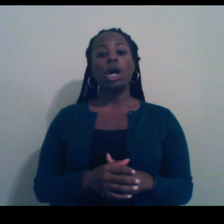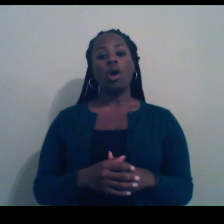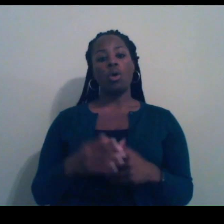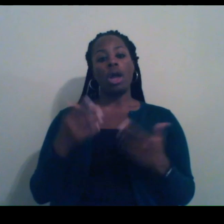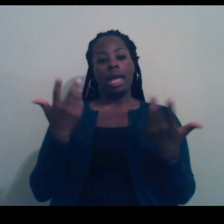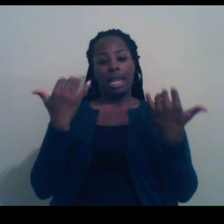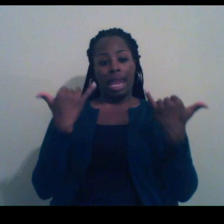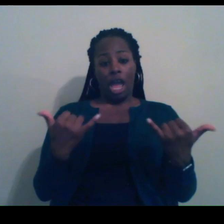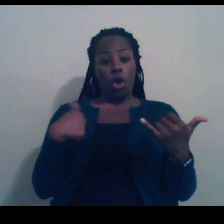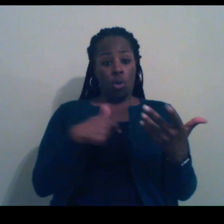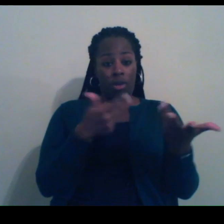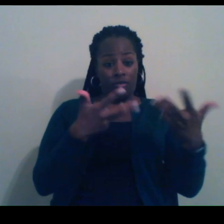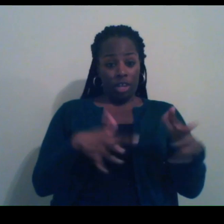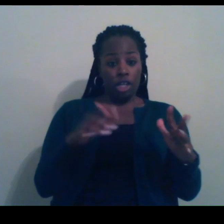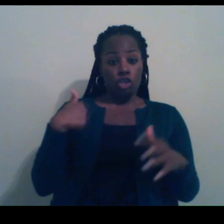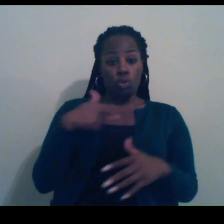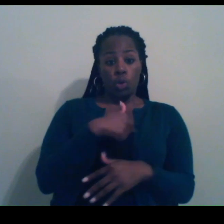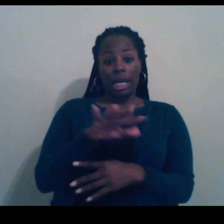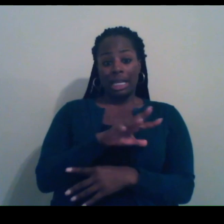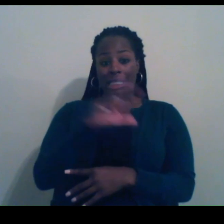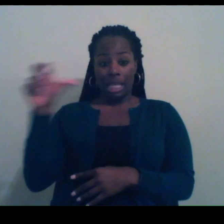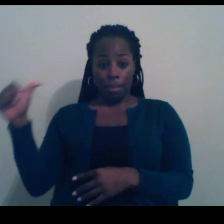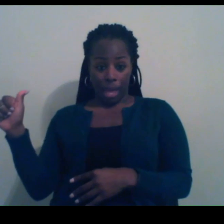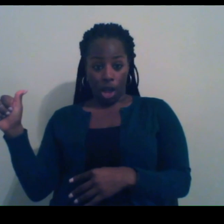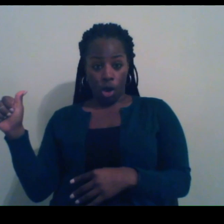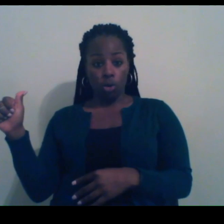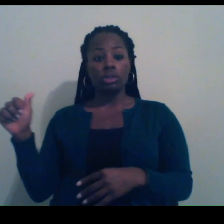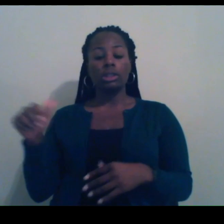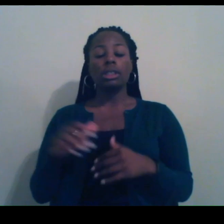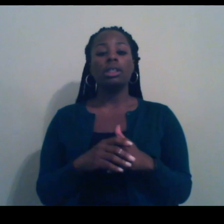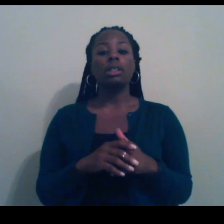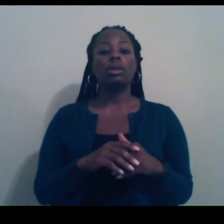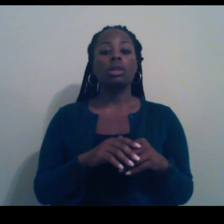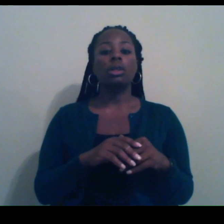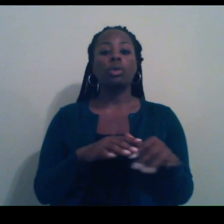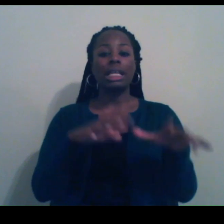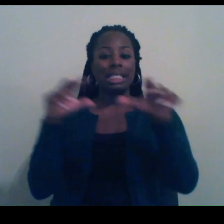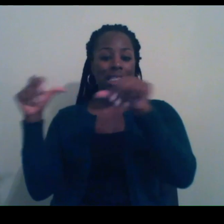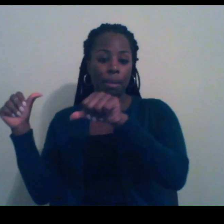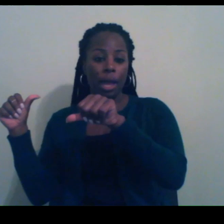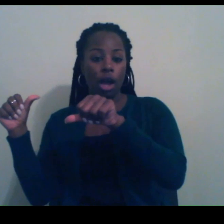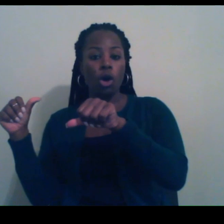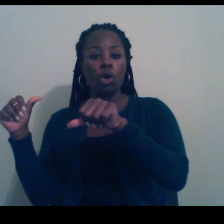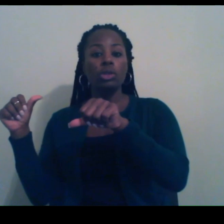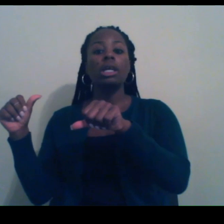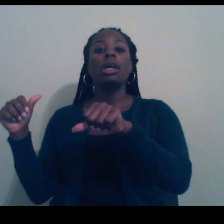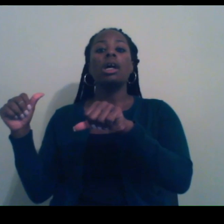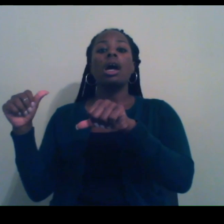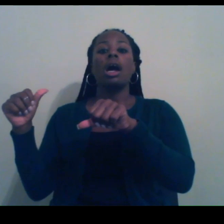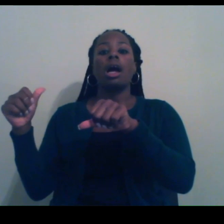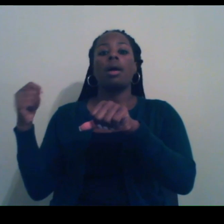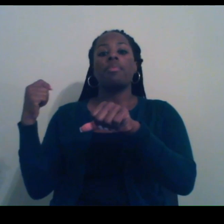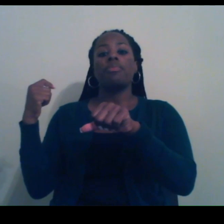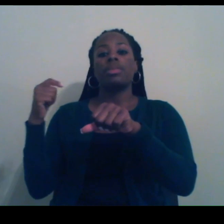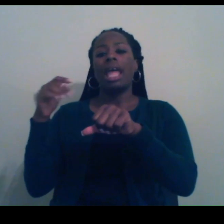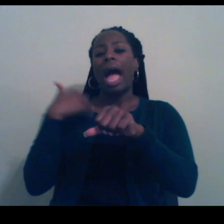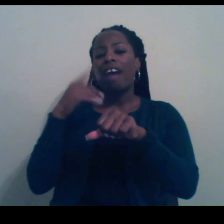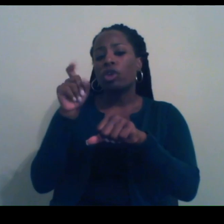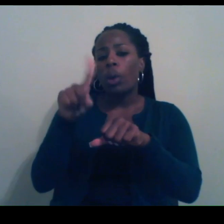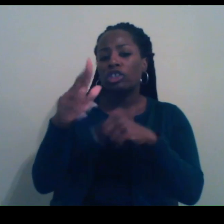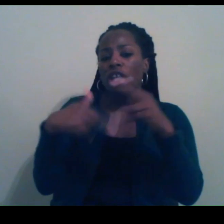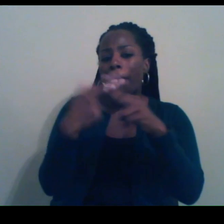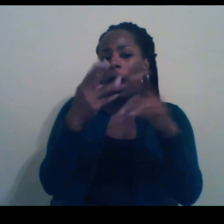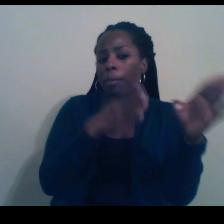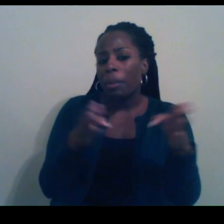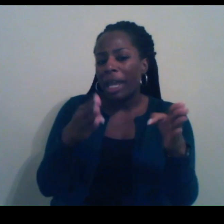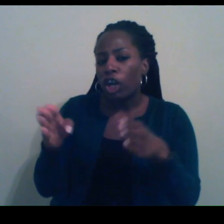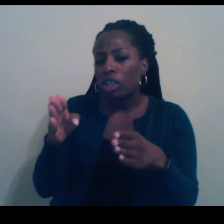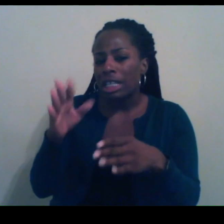will be back let me tell you we will be back here we'll be back here every day